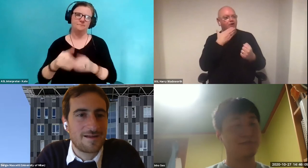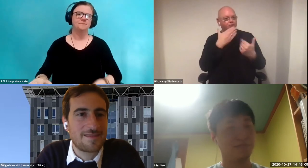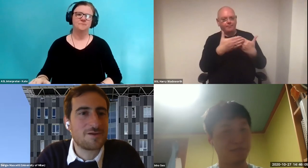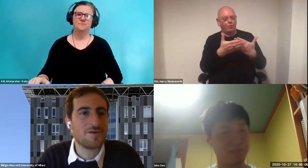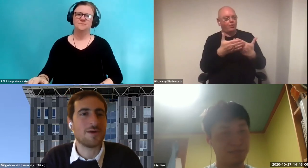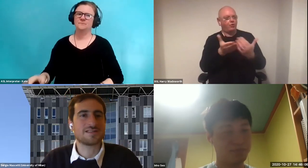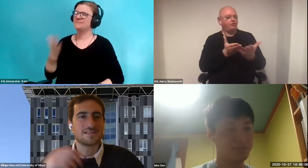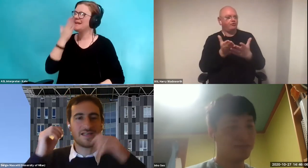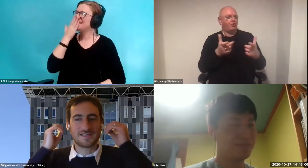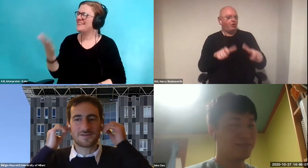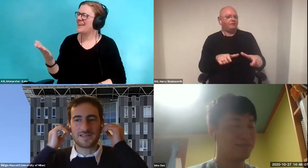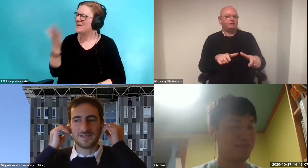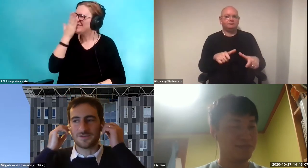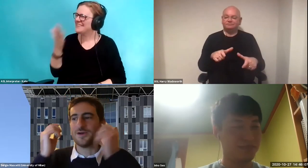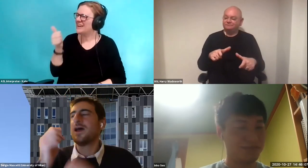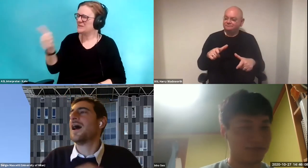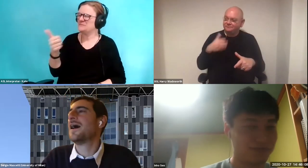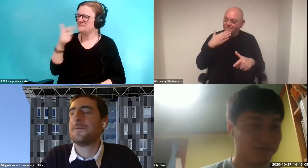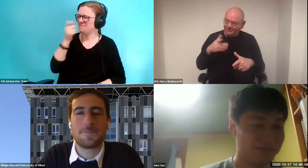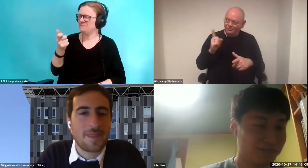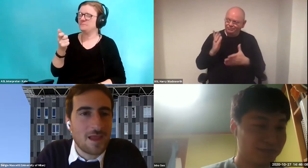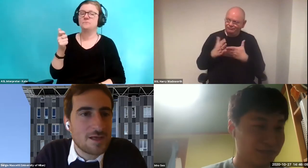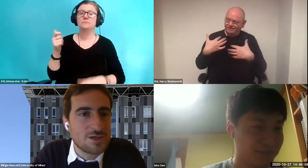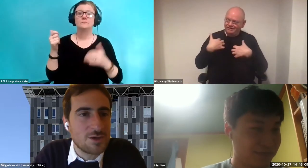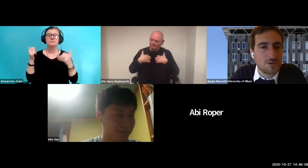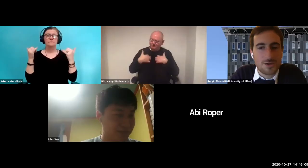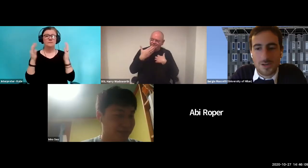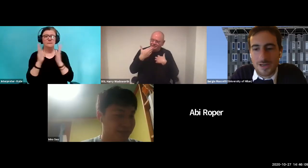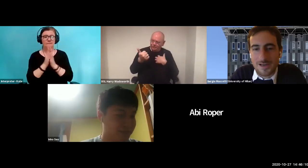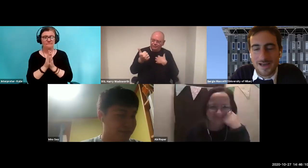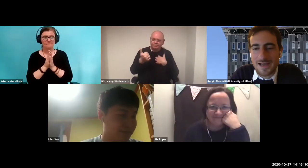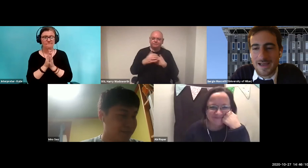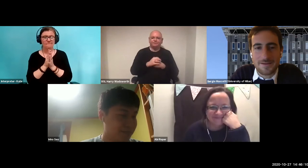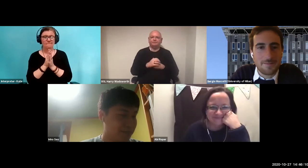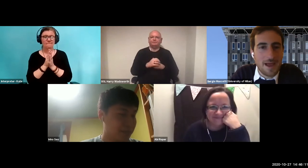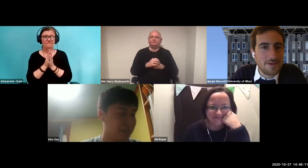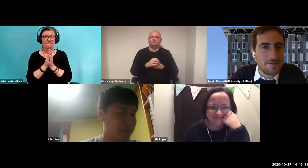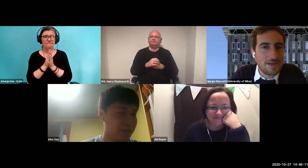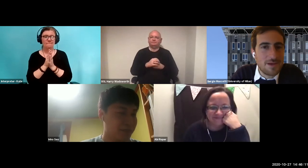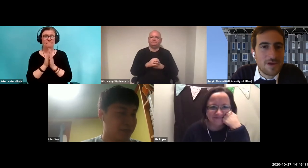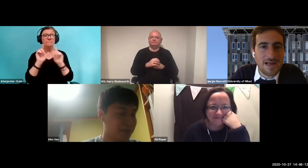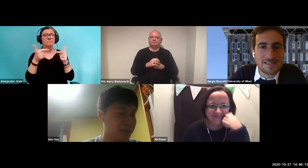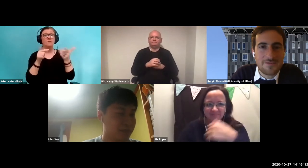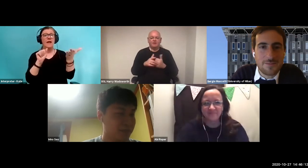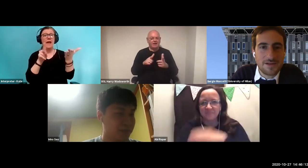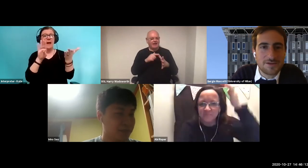thank you very much that's that's interesting too um so uh and Abi maybe we can ask everybody to